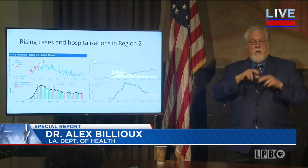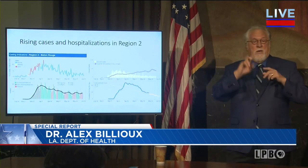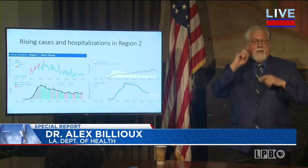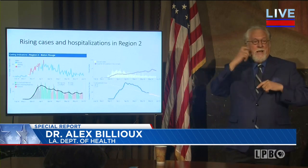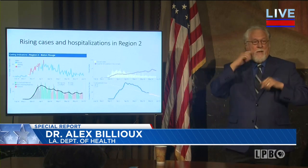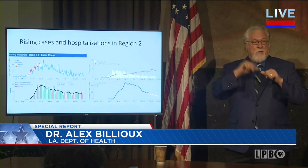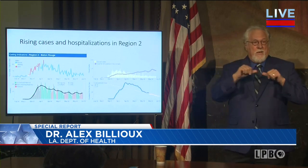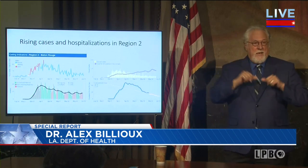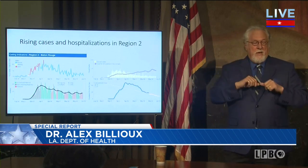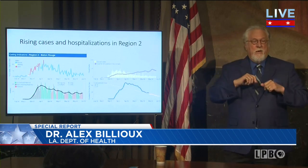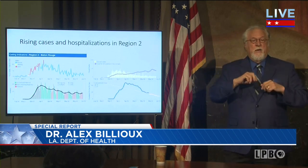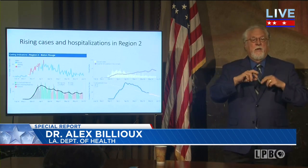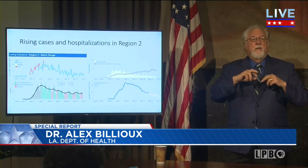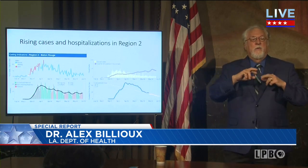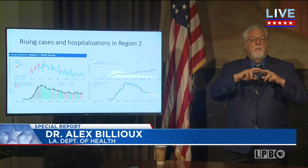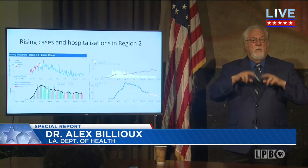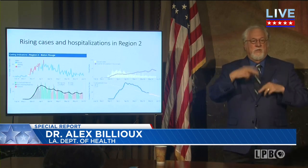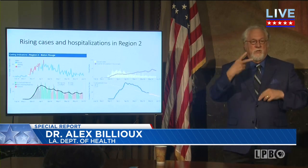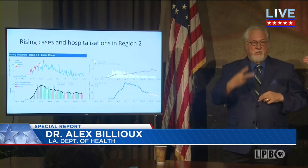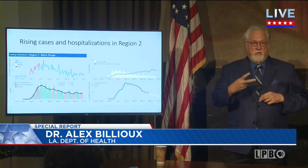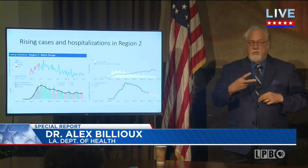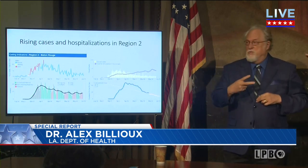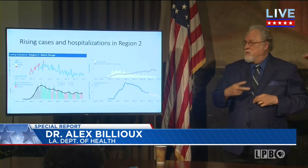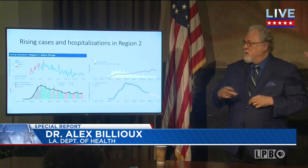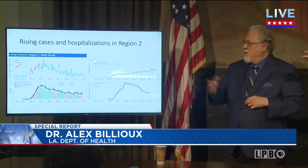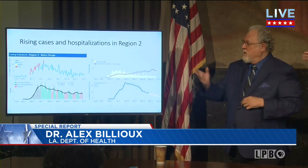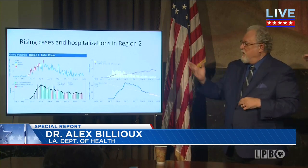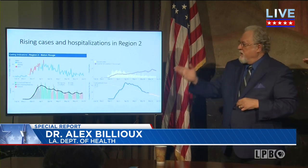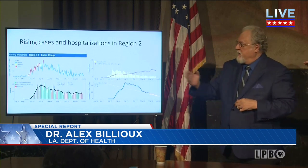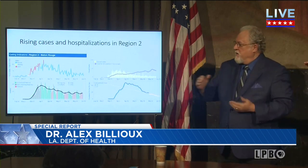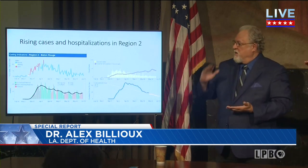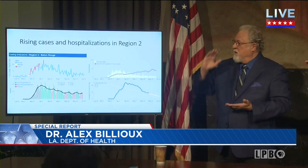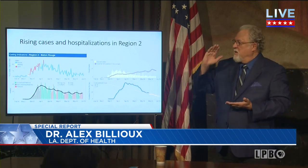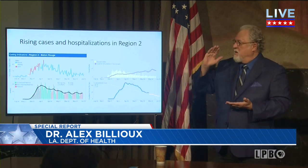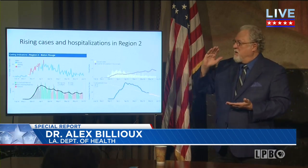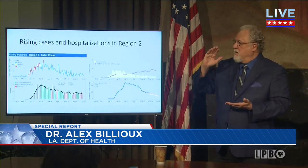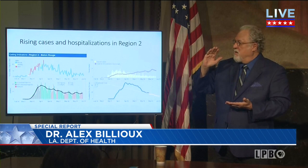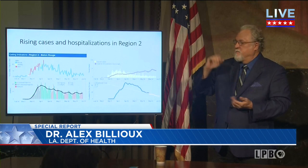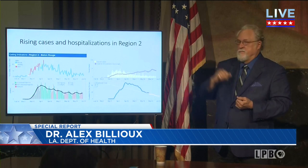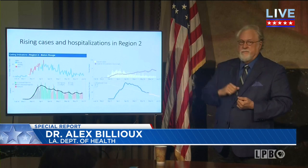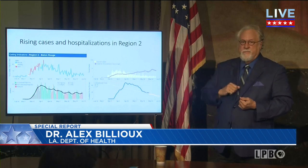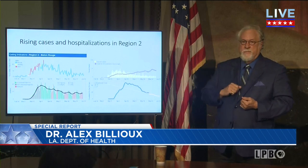REGION 2. REGION 2 IS THE CAPITOL AREA